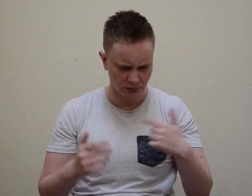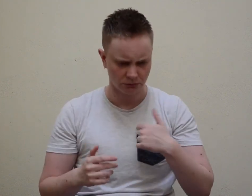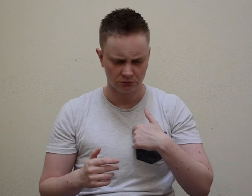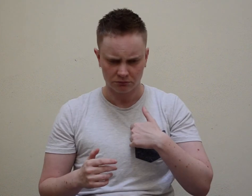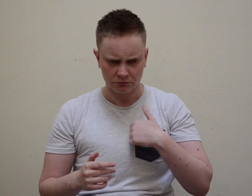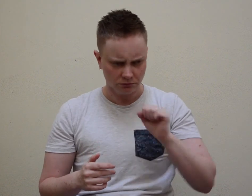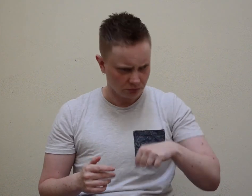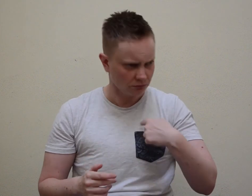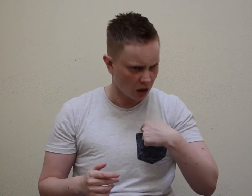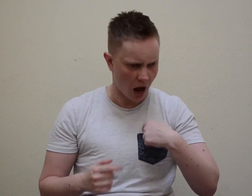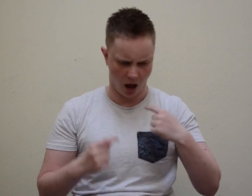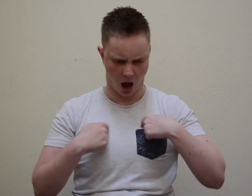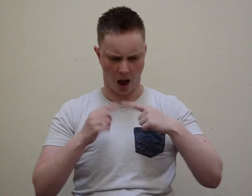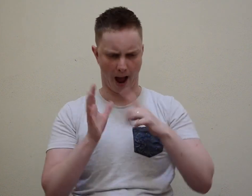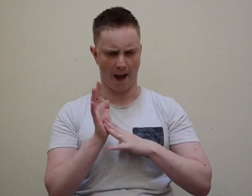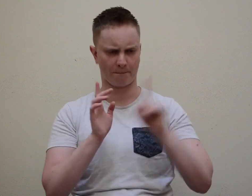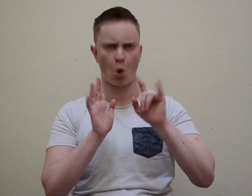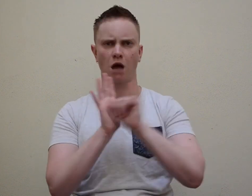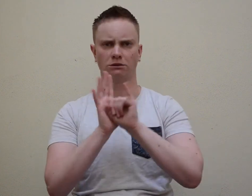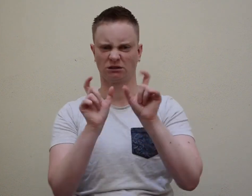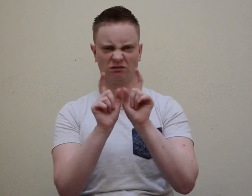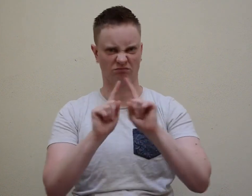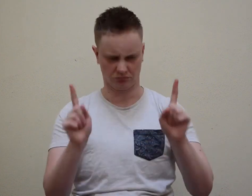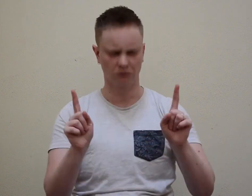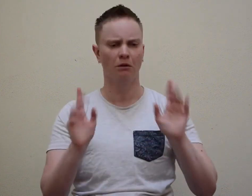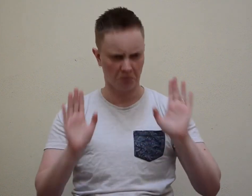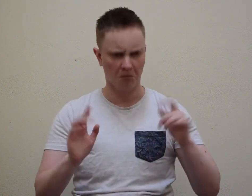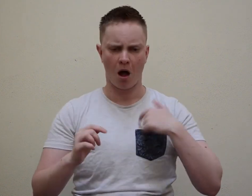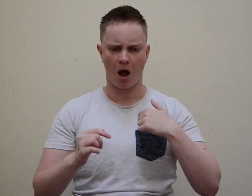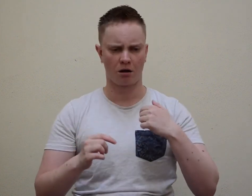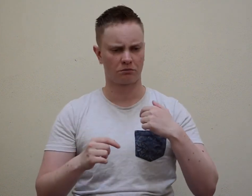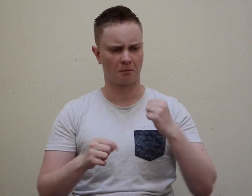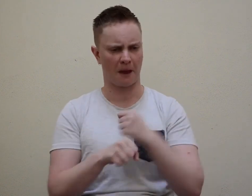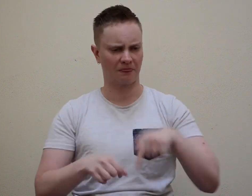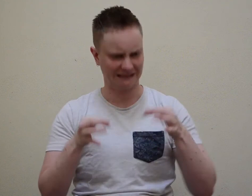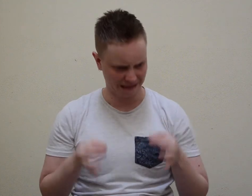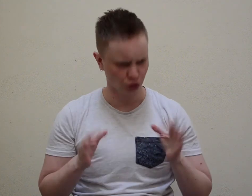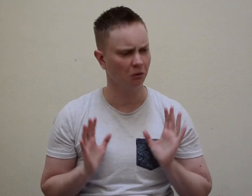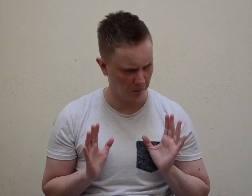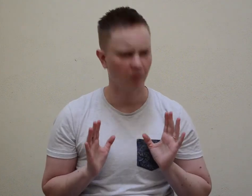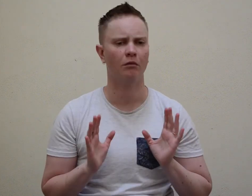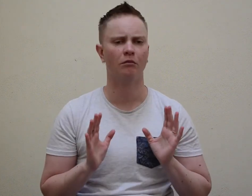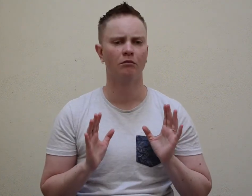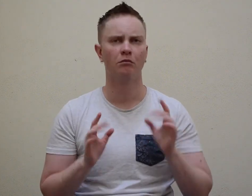or however you choose to identify, you can say I, I am, whatever that is I am and make that decision.